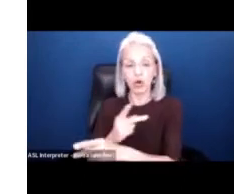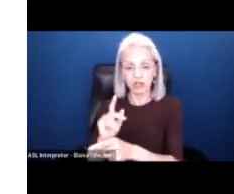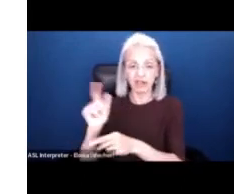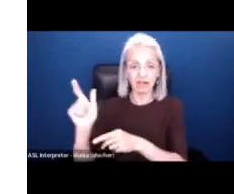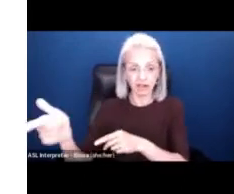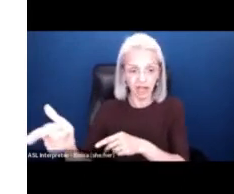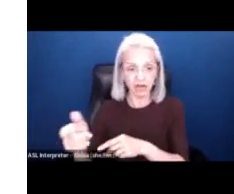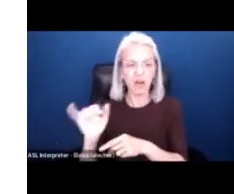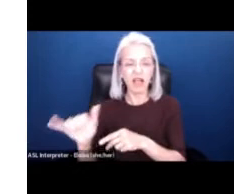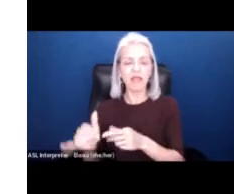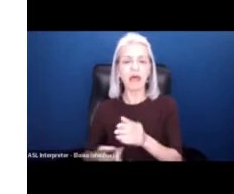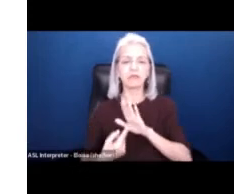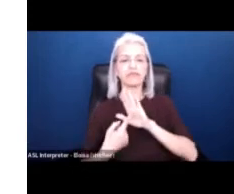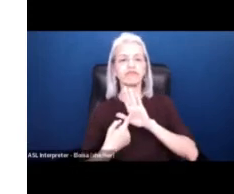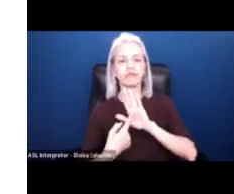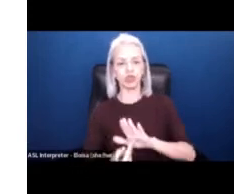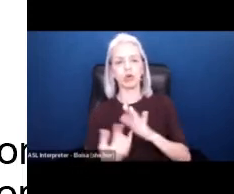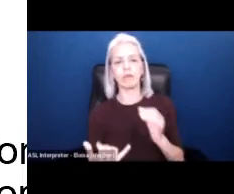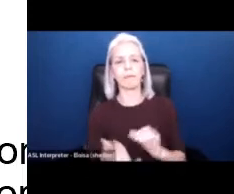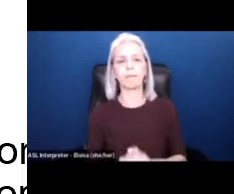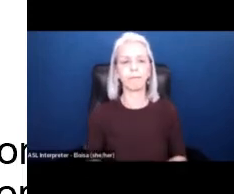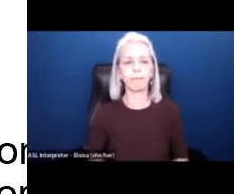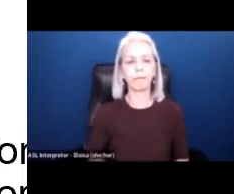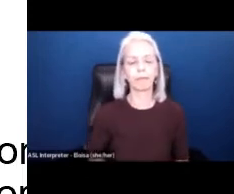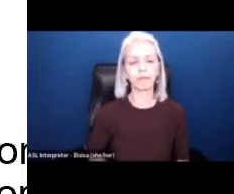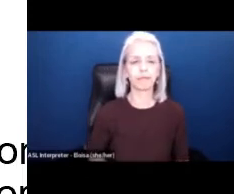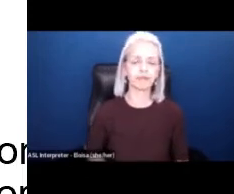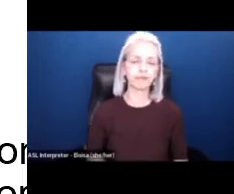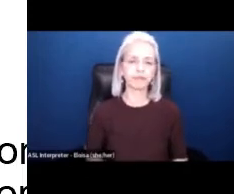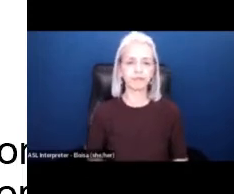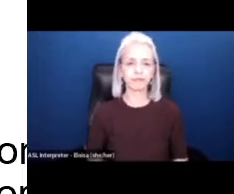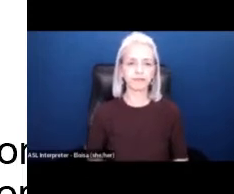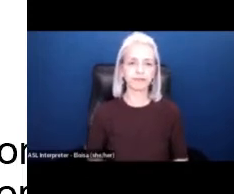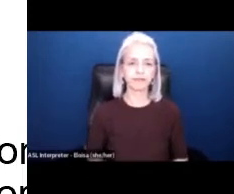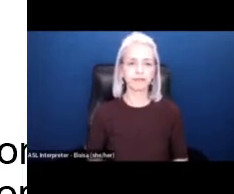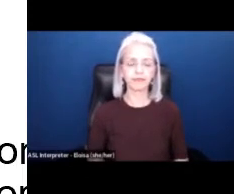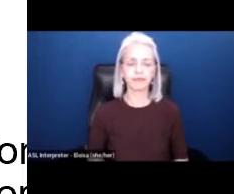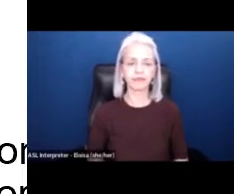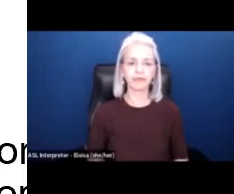the features that we're seeing. Next slide. And so an important